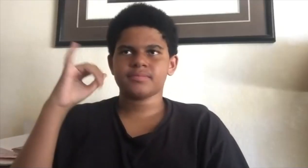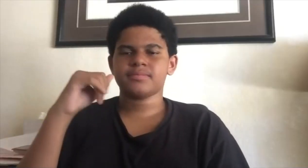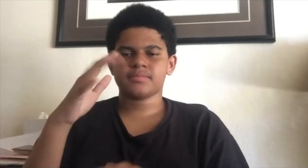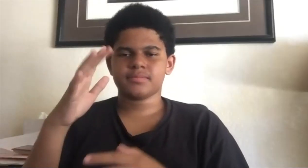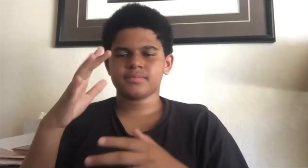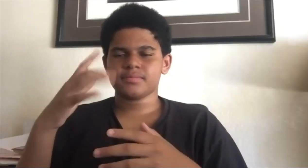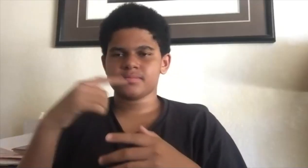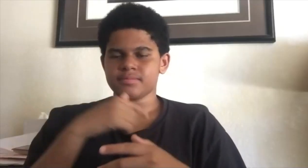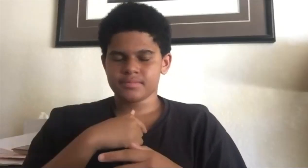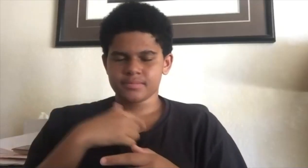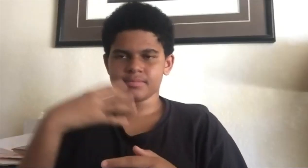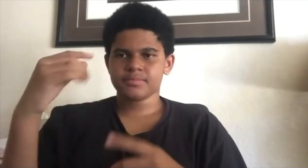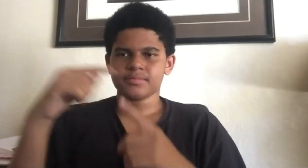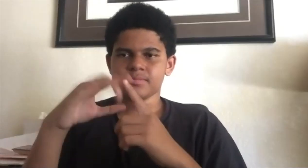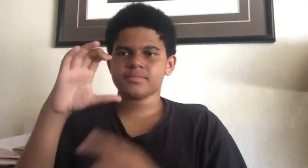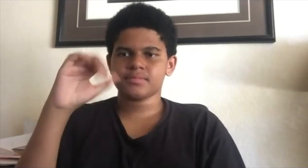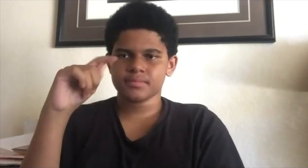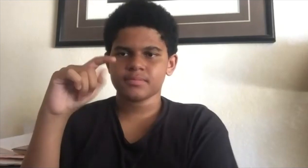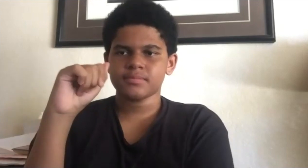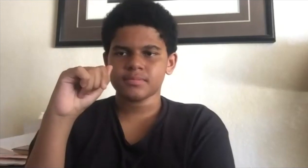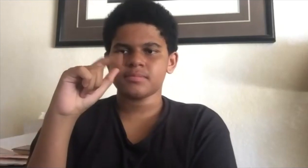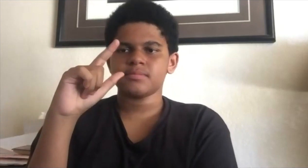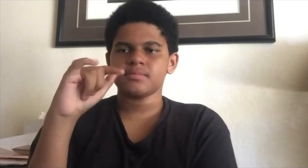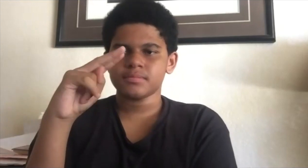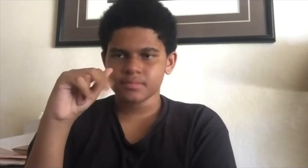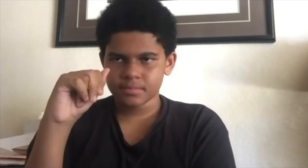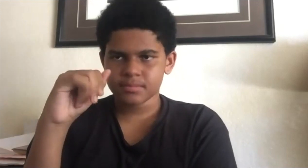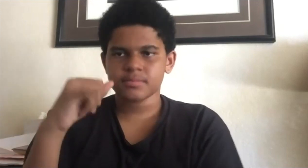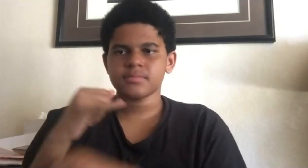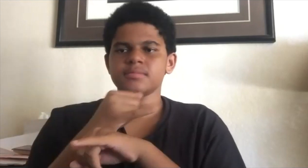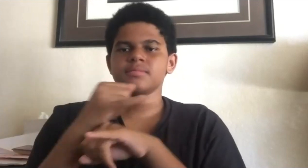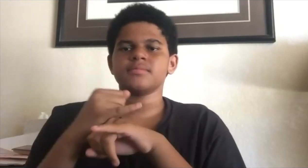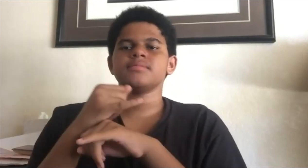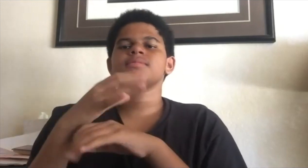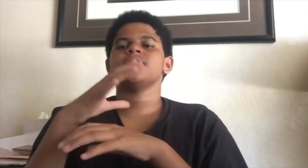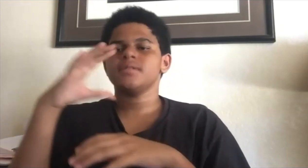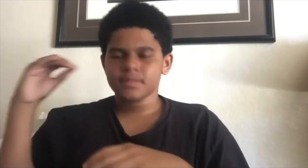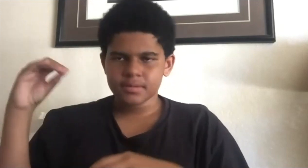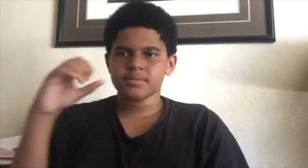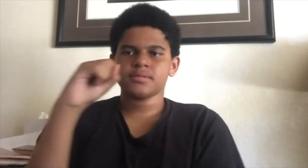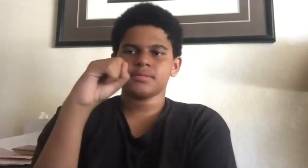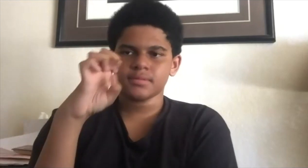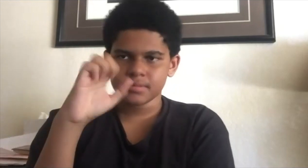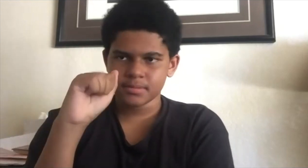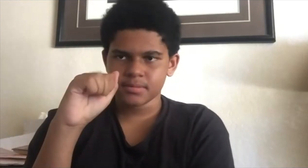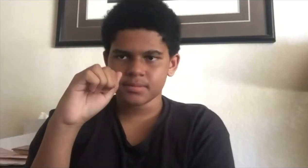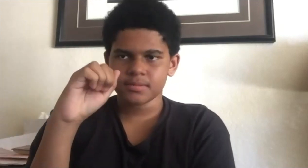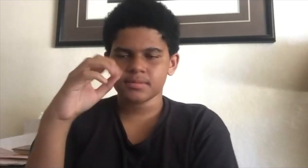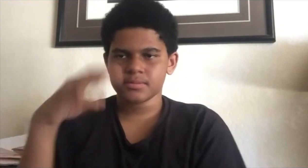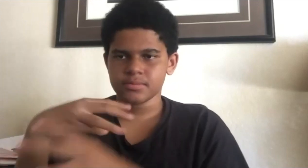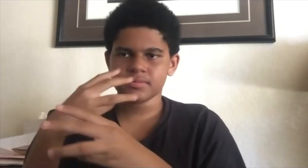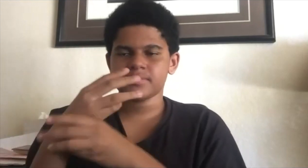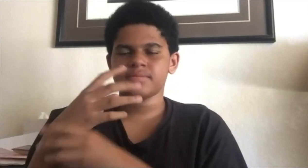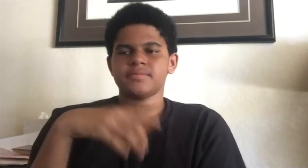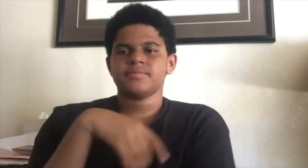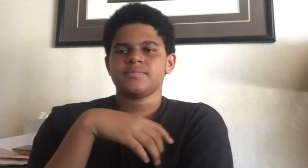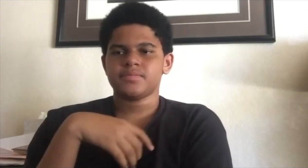My favorite memory. Is going to Catalina Island. An SeaWorld